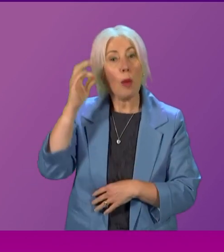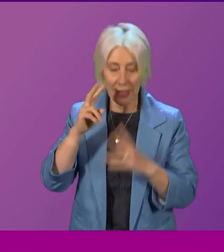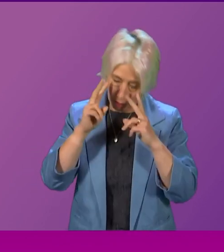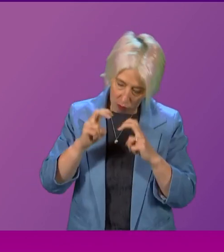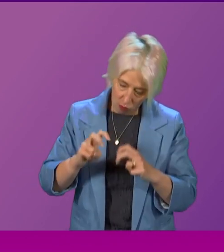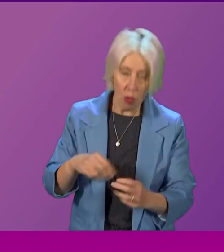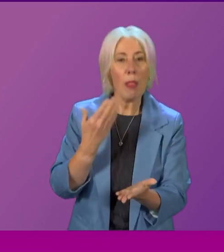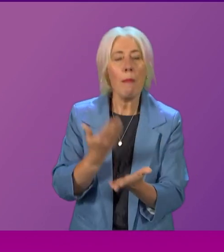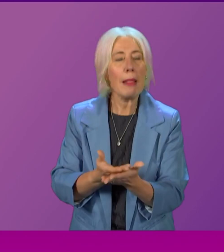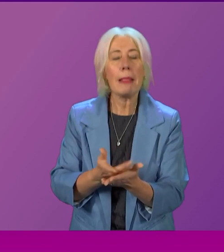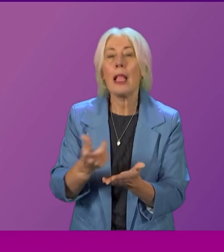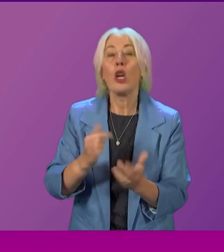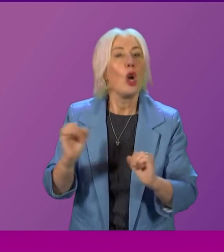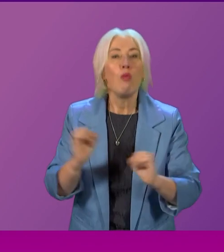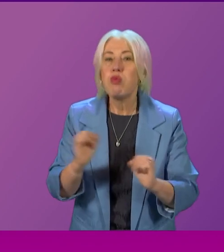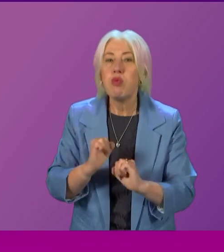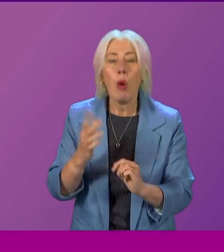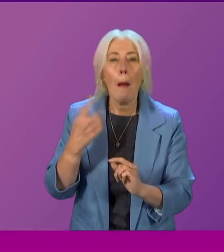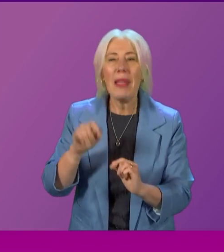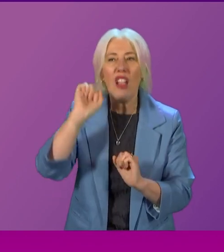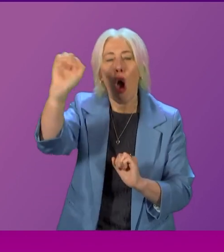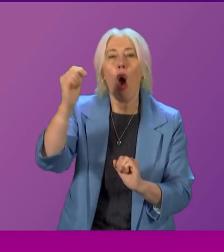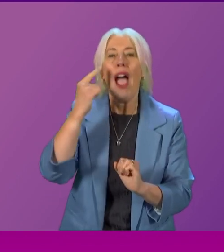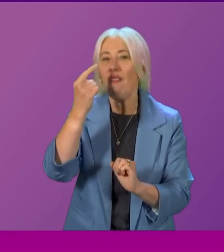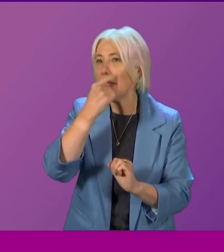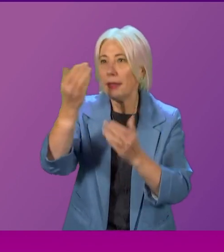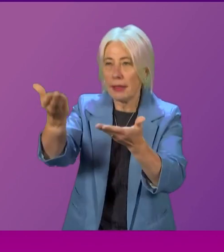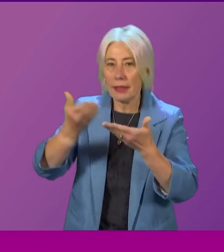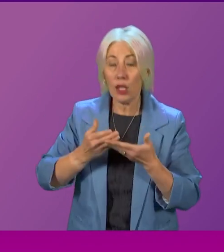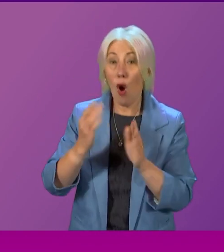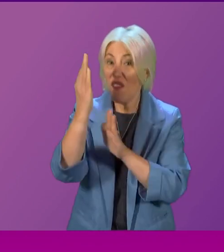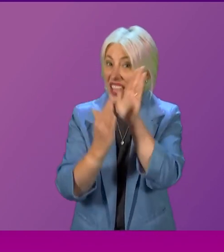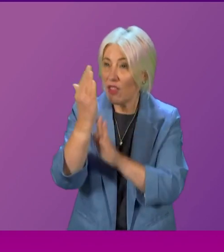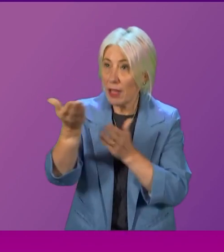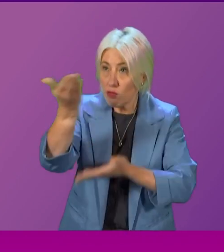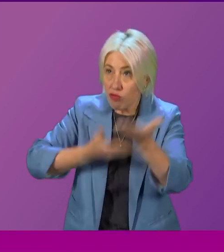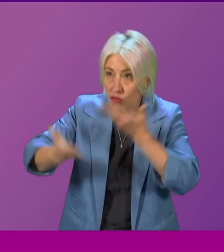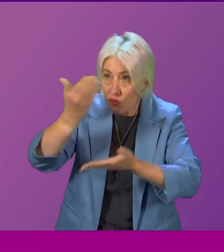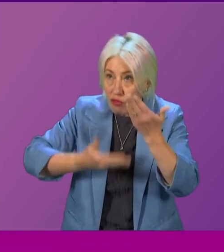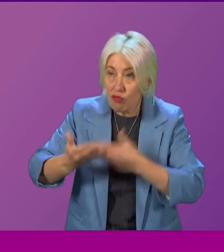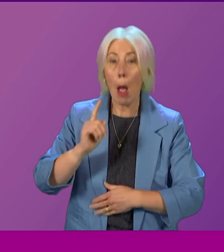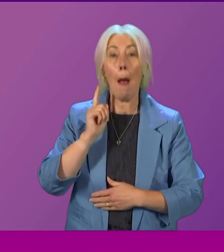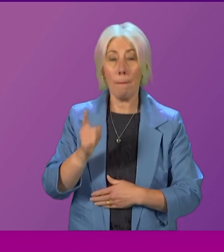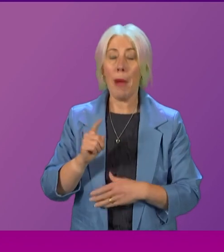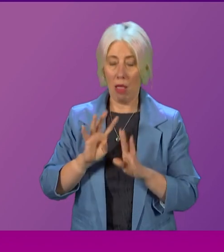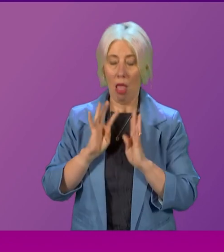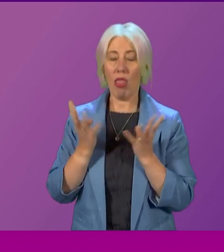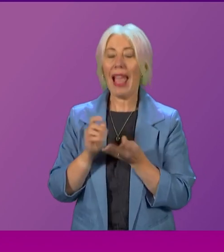has not had the chance to examine her evidence and hear from her in person, which the cabinet secretary will do.